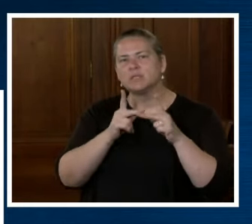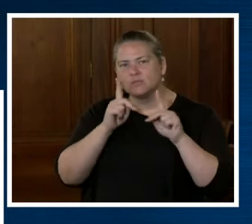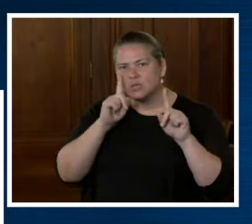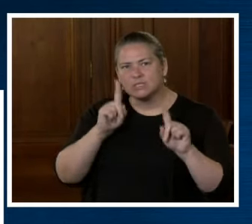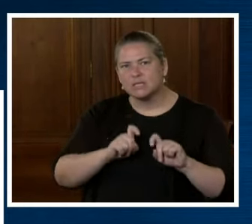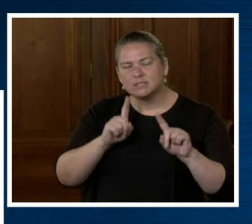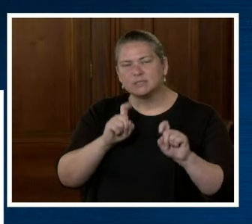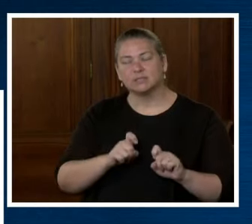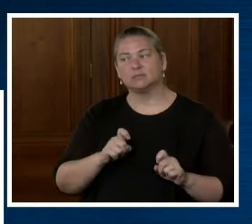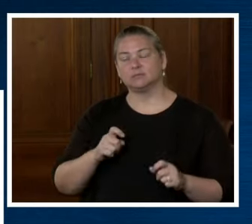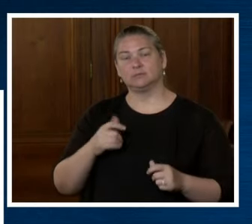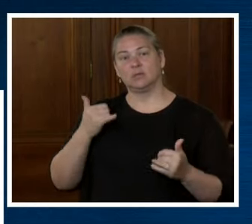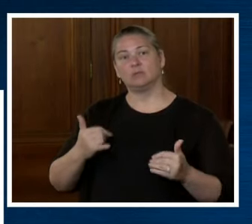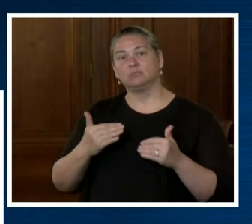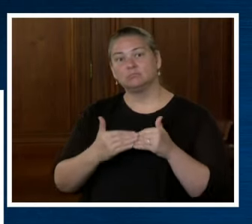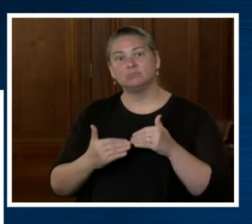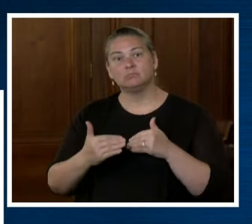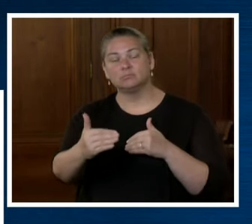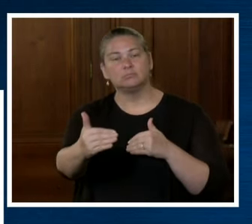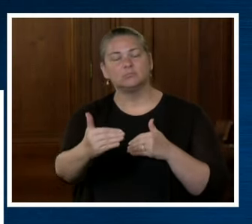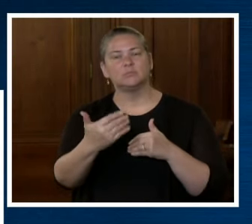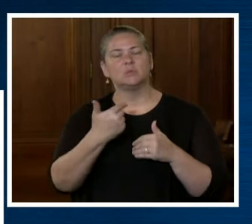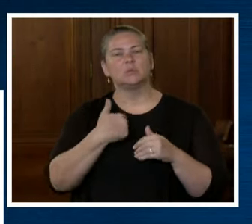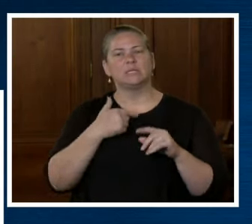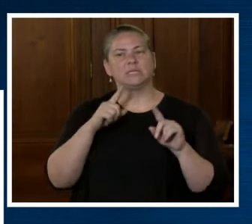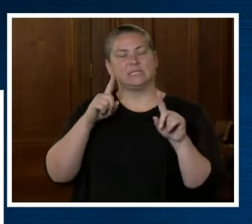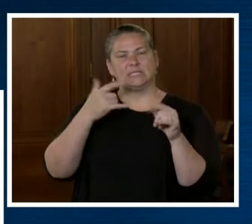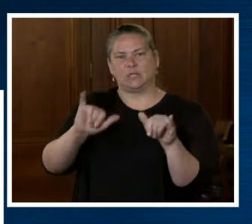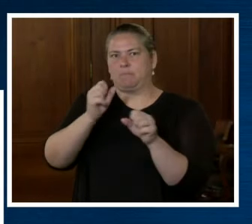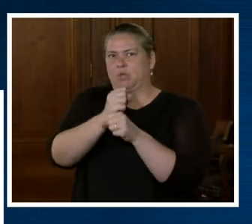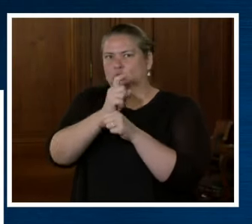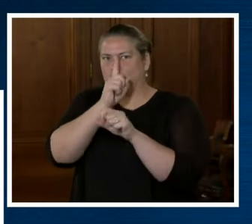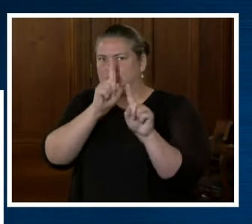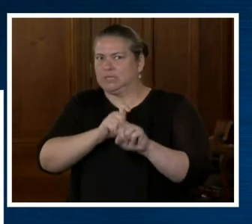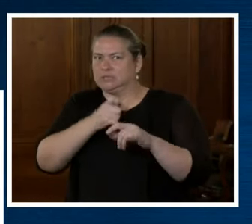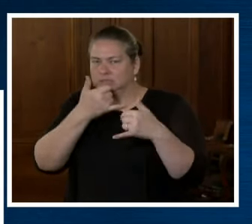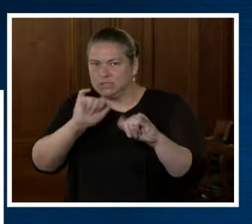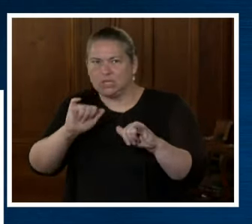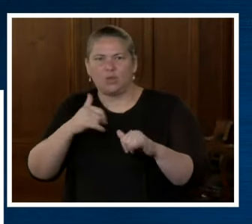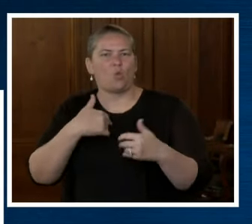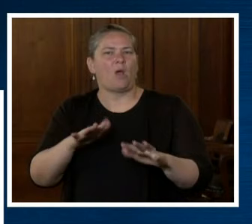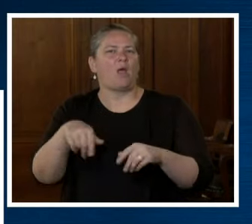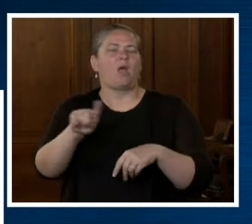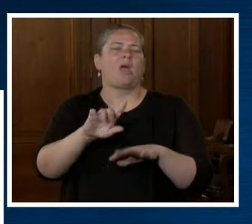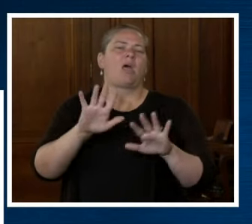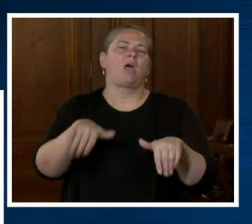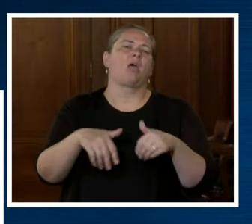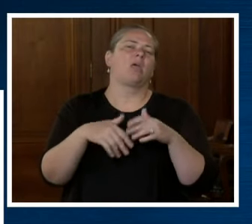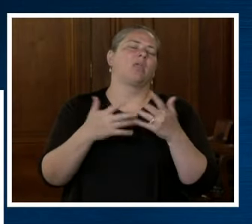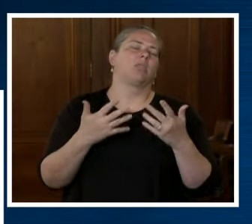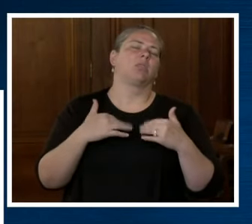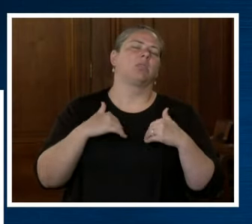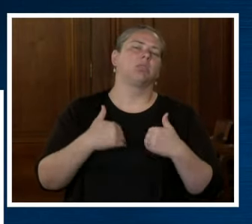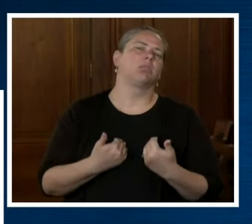AND THEN WE WILL HOP BACK UP, BUT I FEEL COMPARED TO THEES ARE OF THE COUNTRY, AGAIN WE'RE